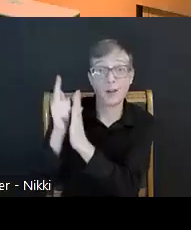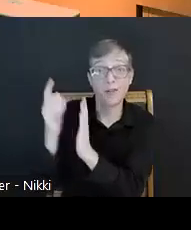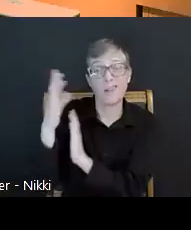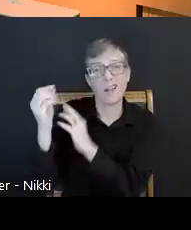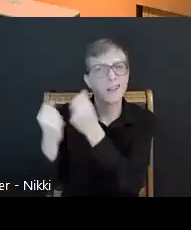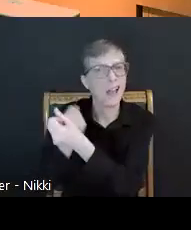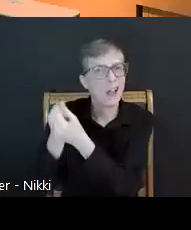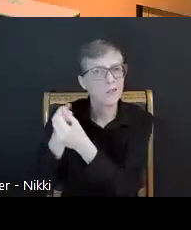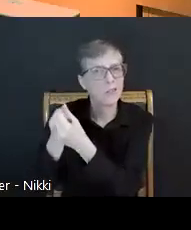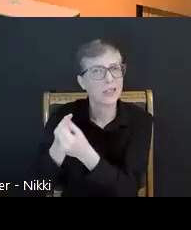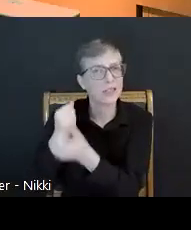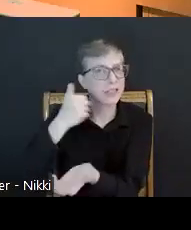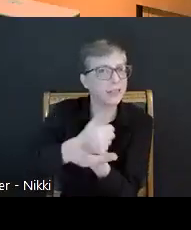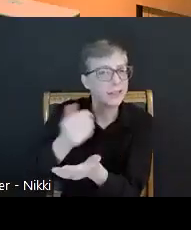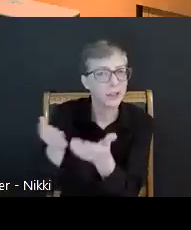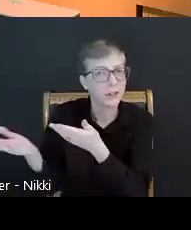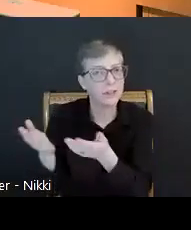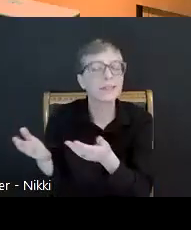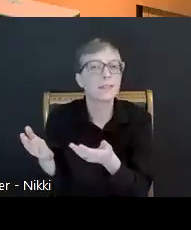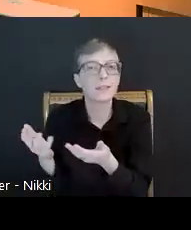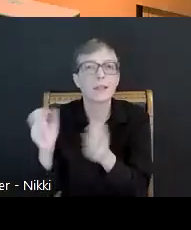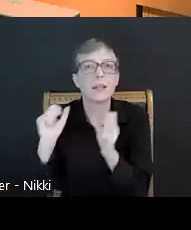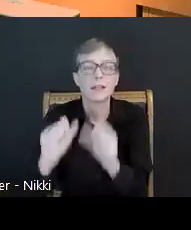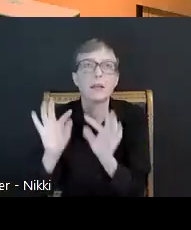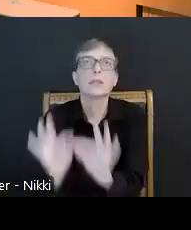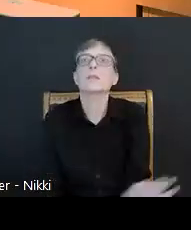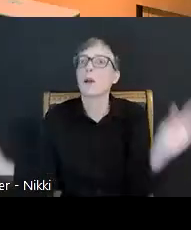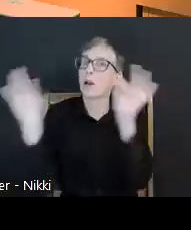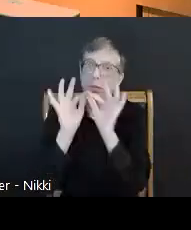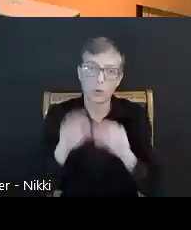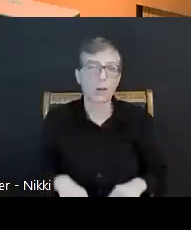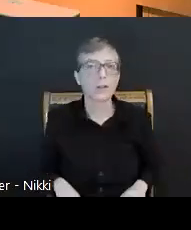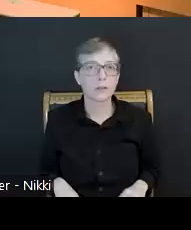be really challenging because then we're helping our patients manage um really big feelings about